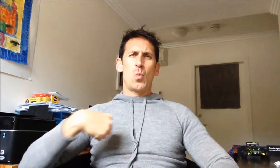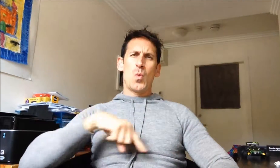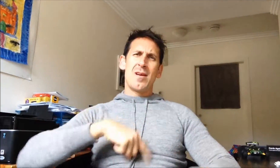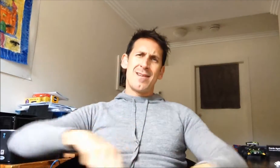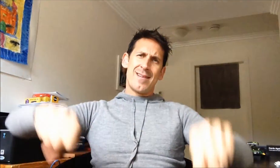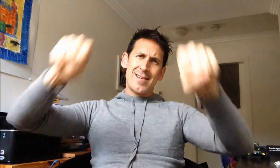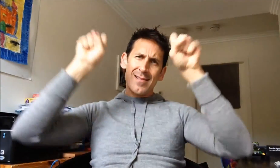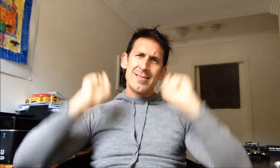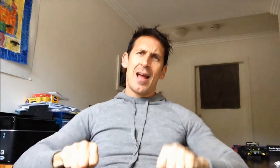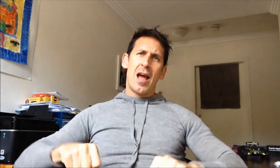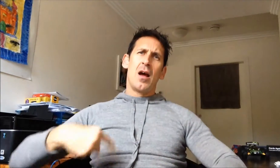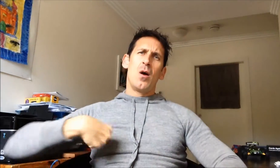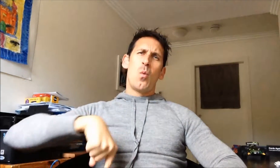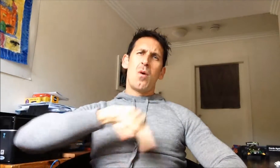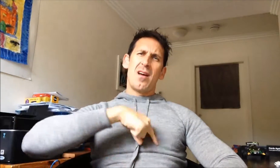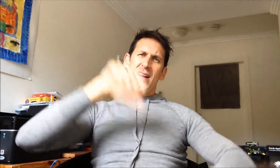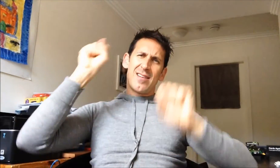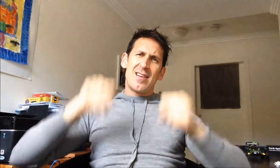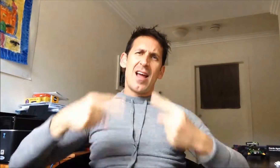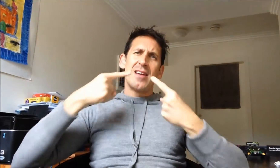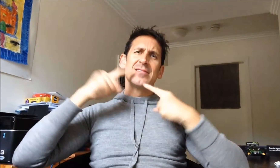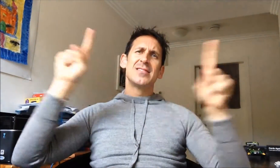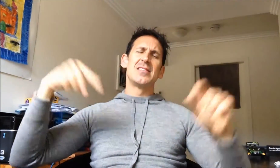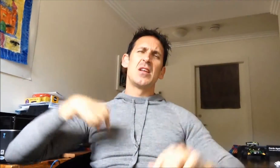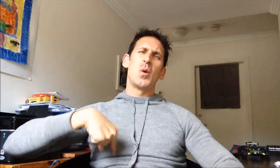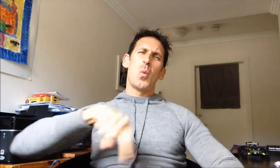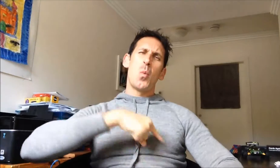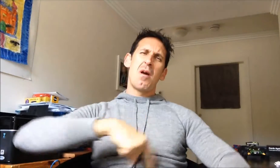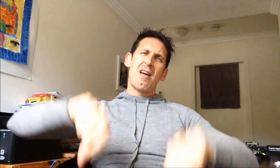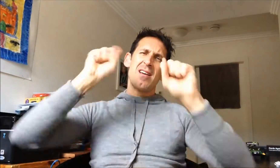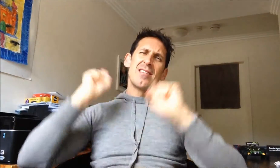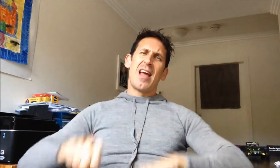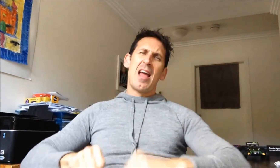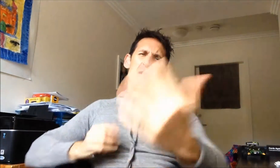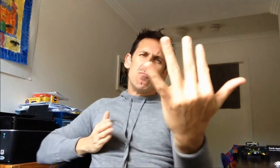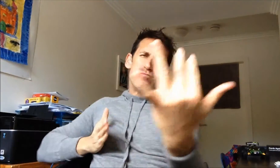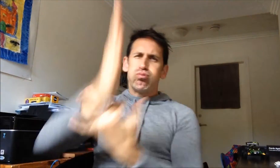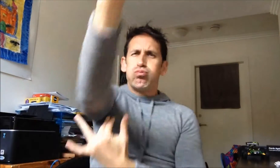We can do it, we can succeed, we can break through any barriers.